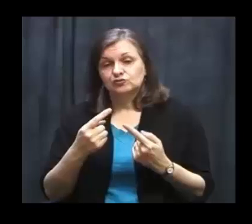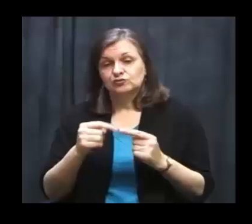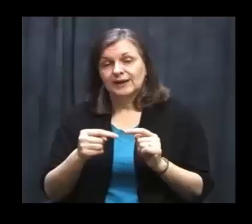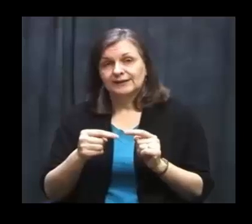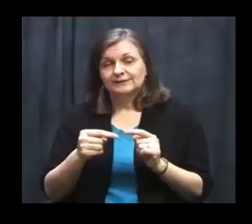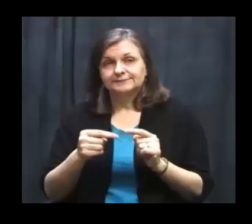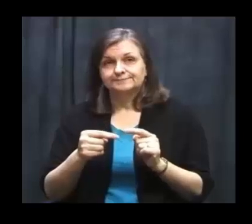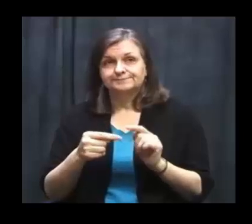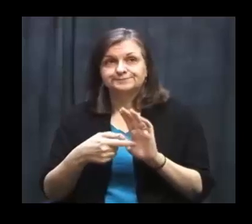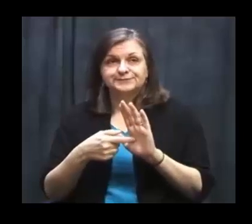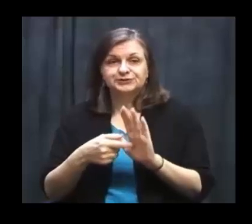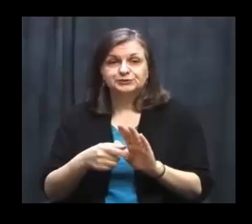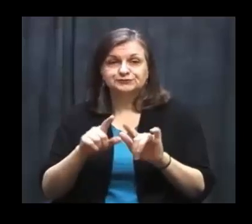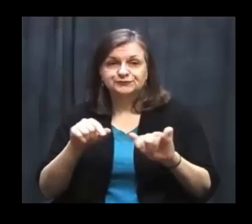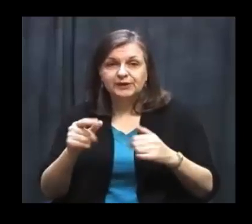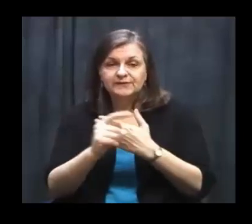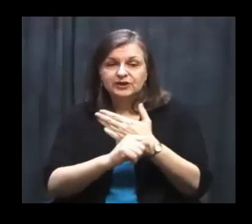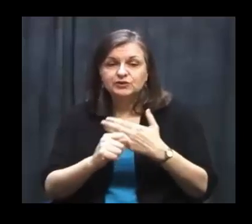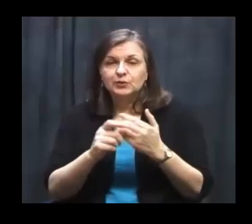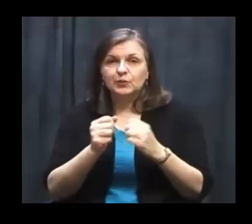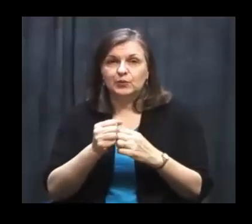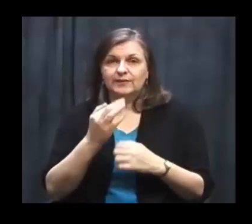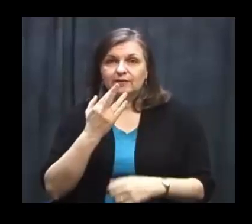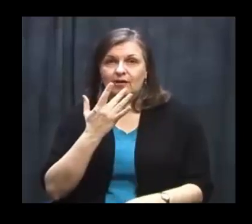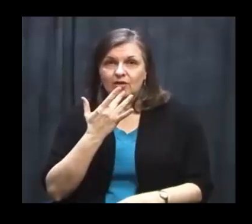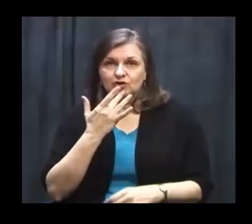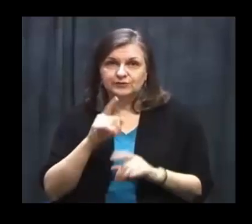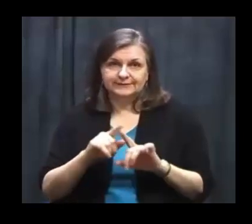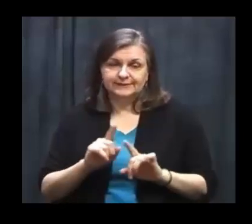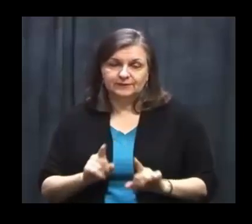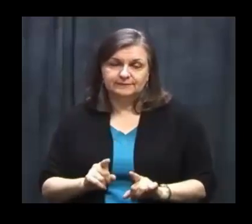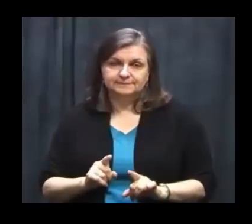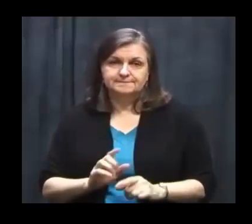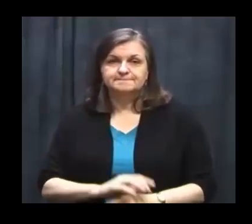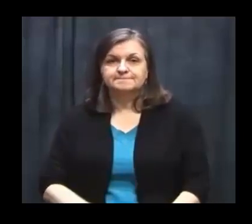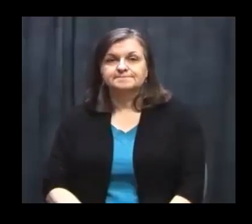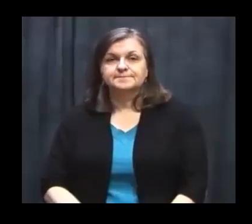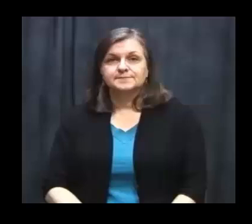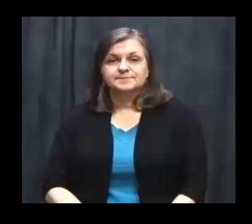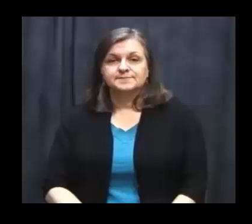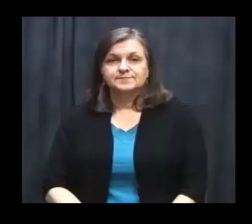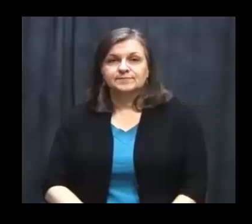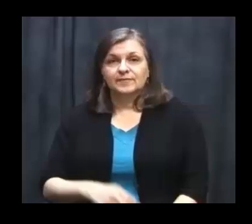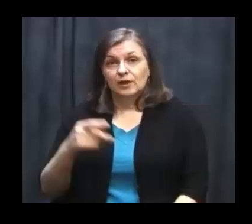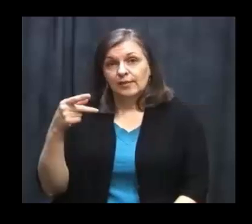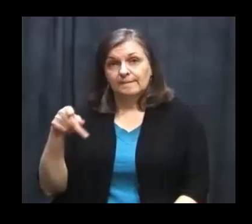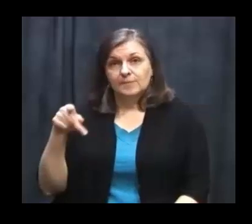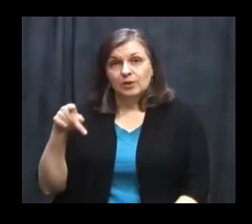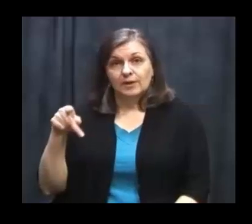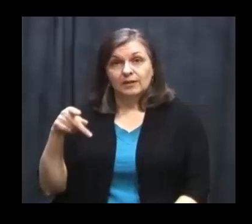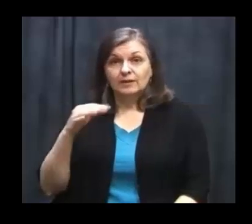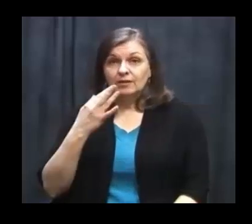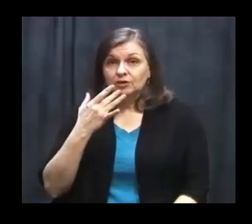it attempted to color code that the tissues the primary tissues of the plant. So the purple